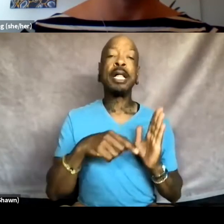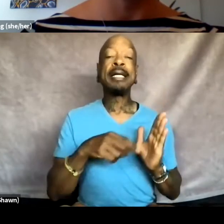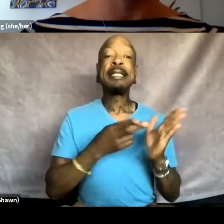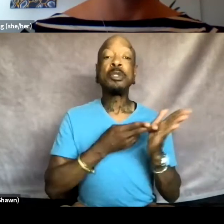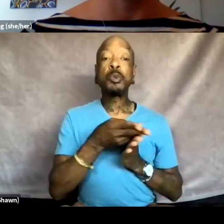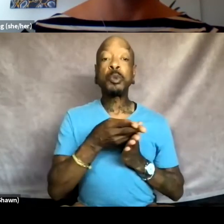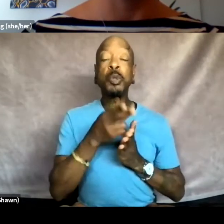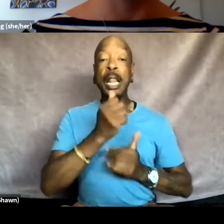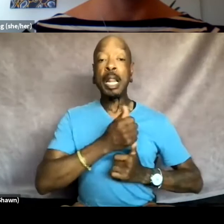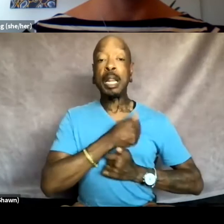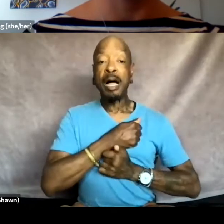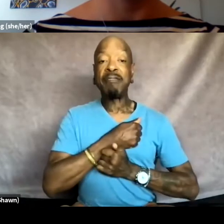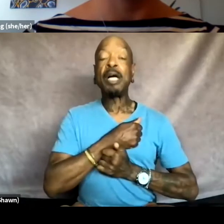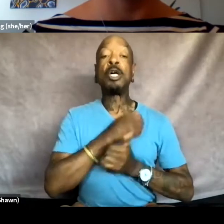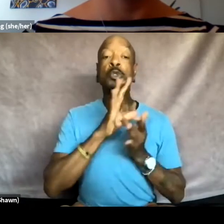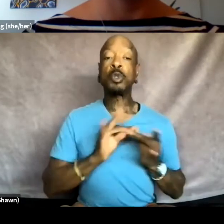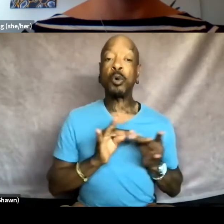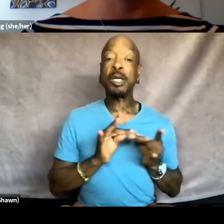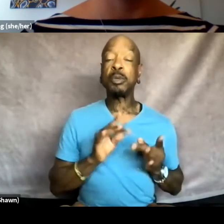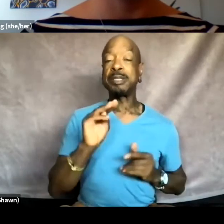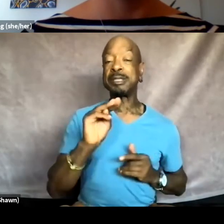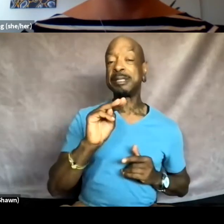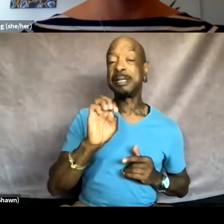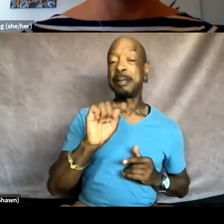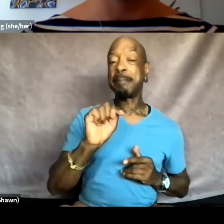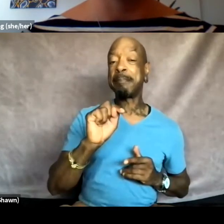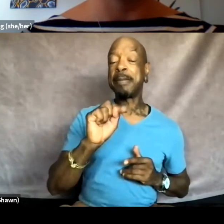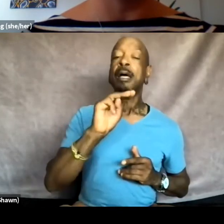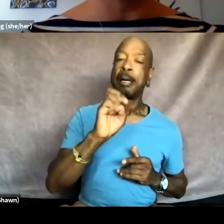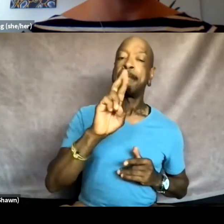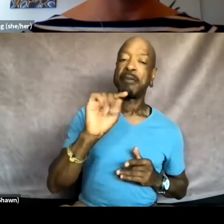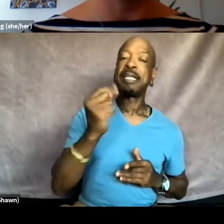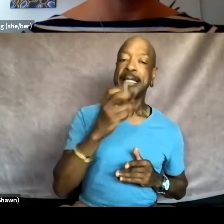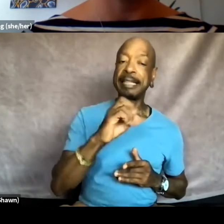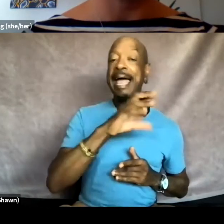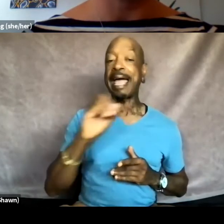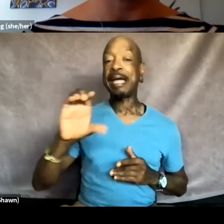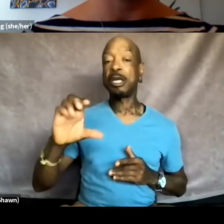Keah Brown: Was Meredith and Christina and, for me, it will always be Meredith and Christina